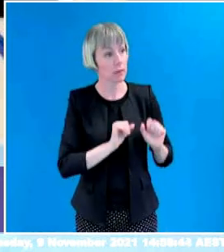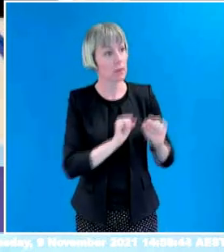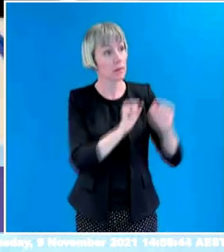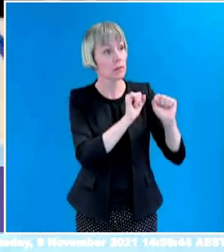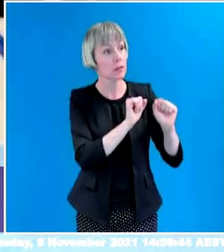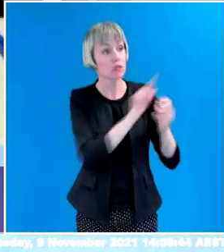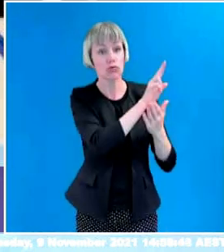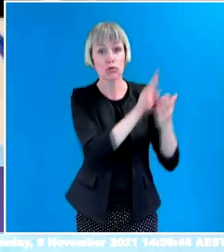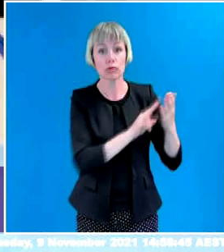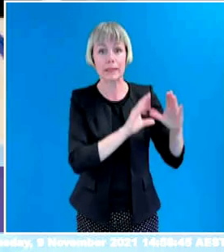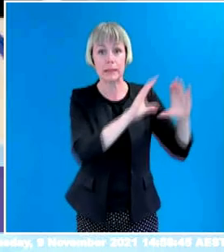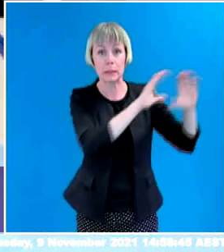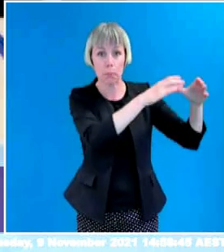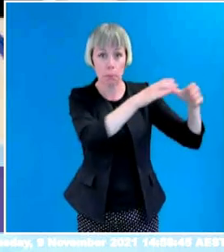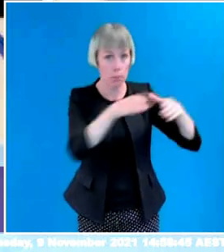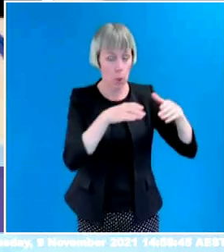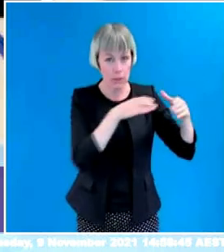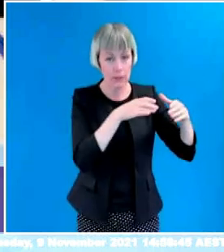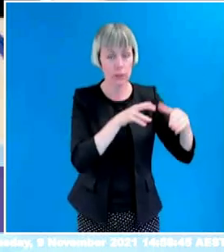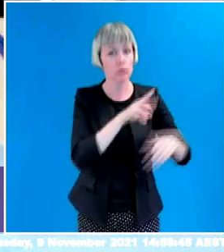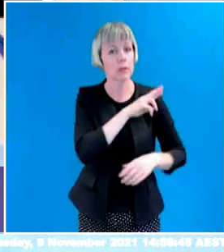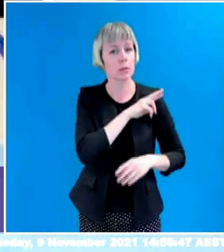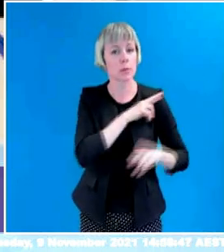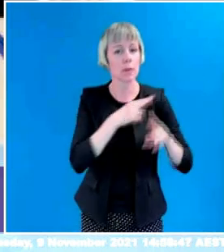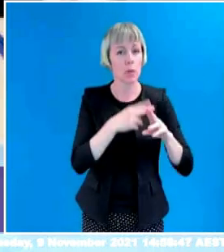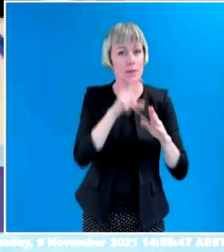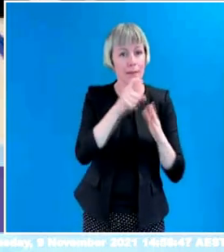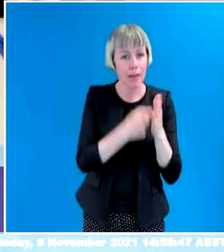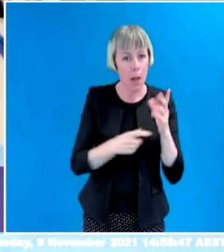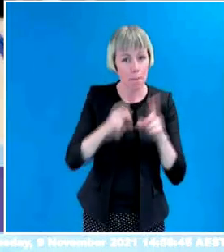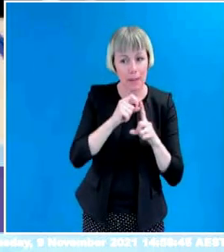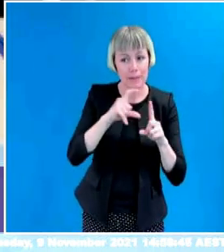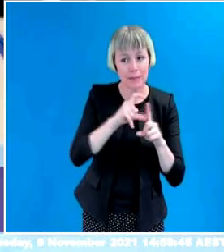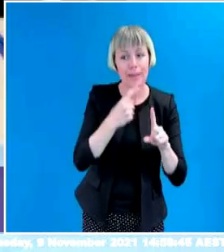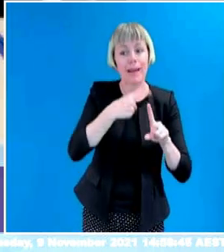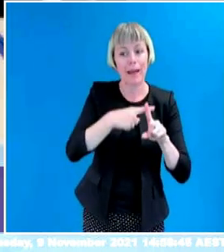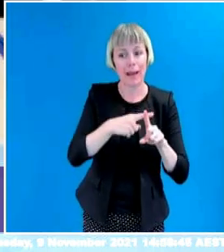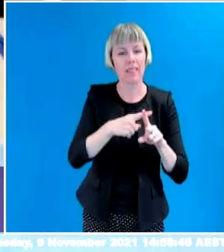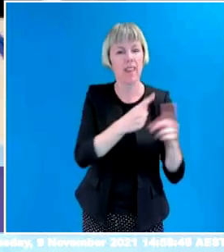and cultural rights and the CRPD Committee also making reference to it.